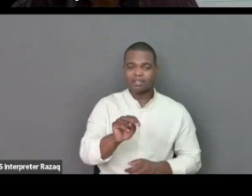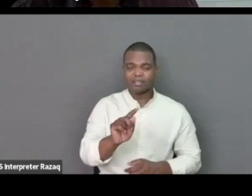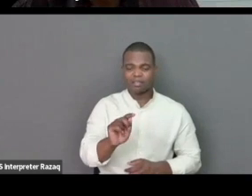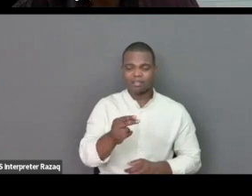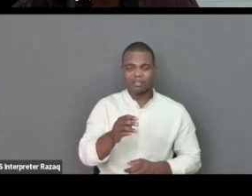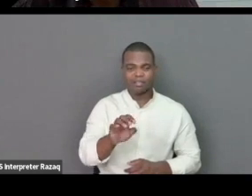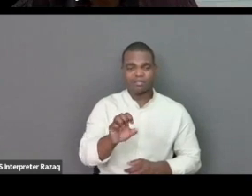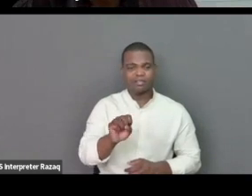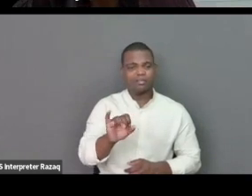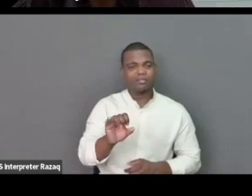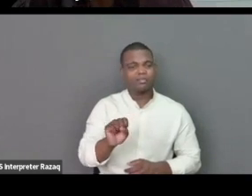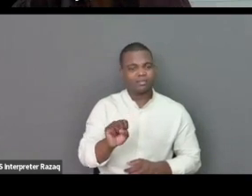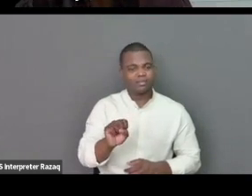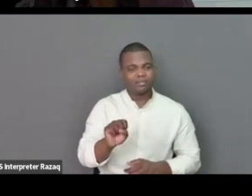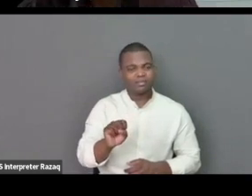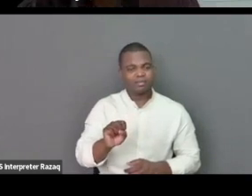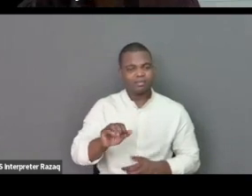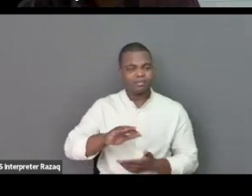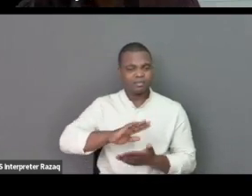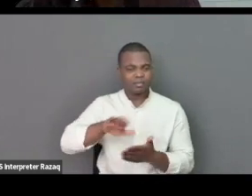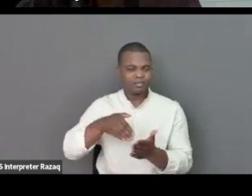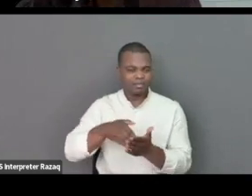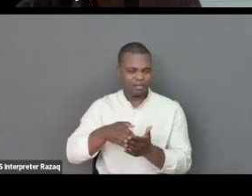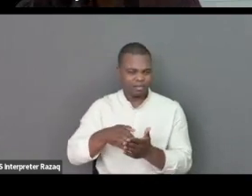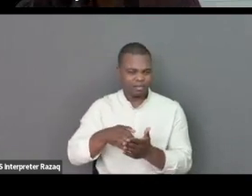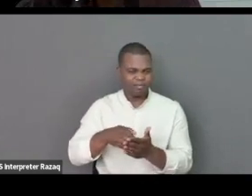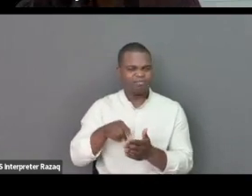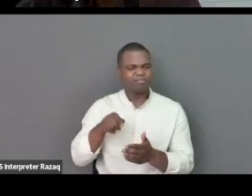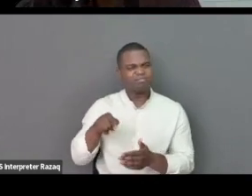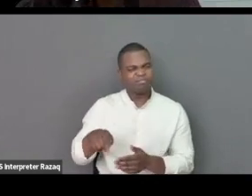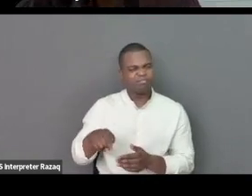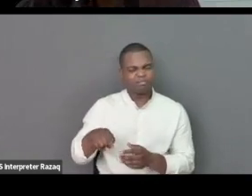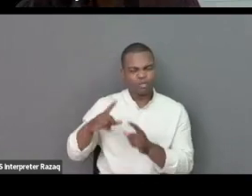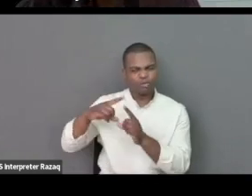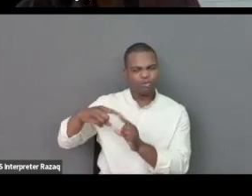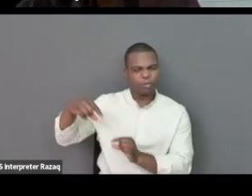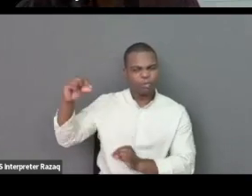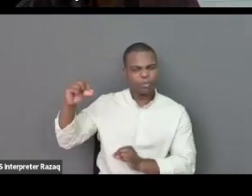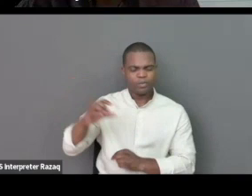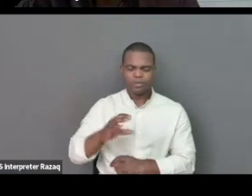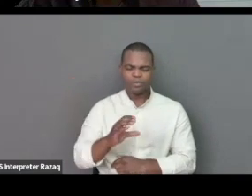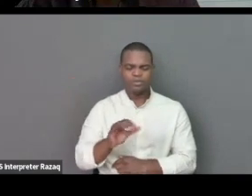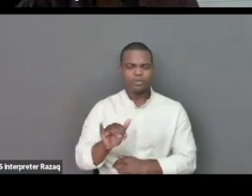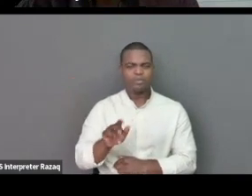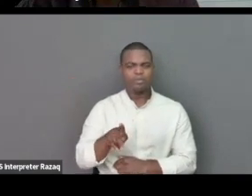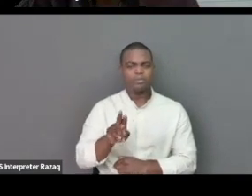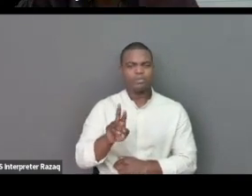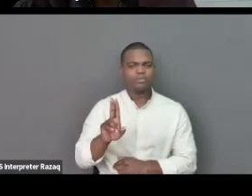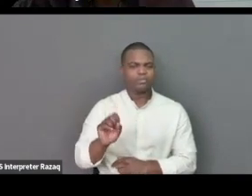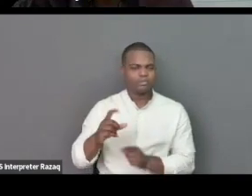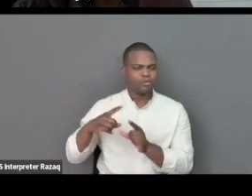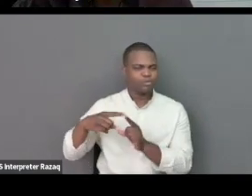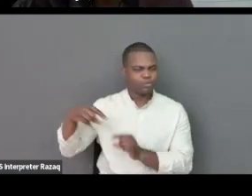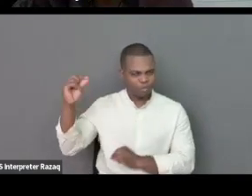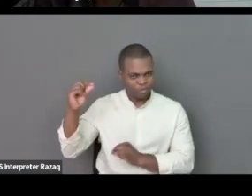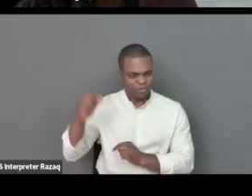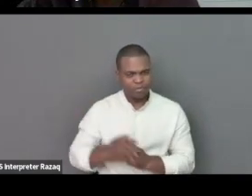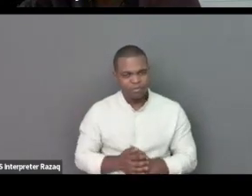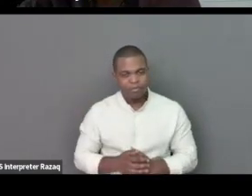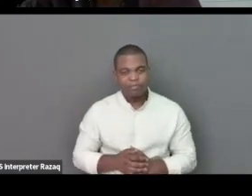They are vocational location experts. And of course, Funka, which we presented in a bit more detail before. And we have also very distinguished